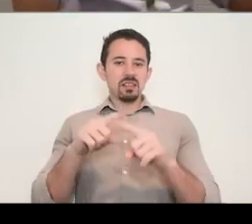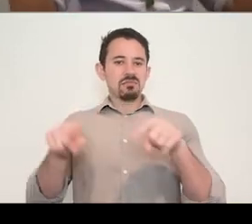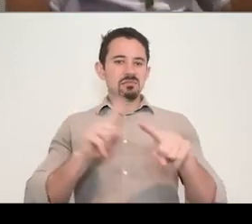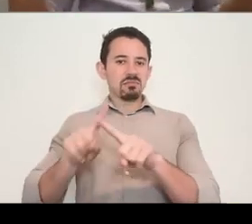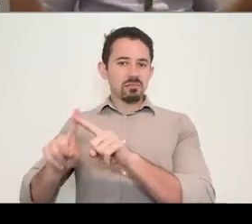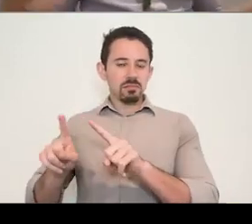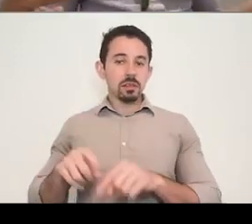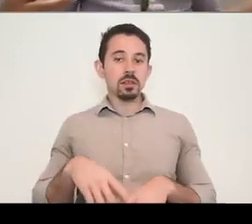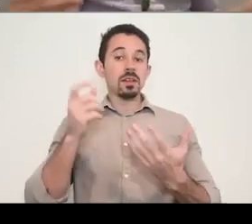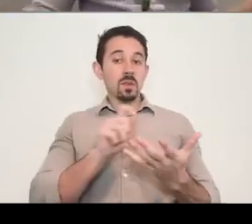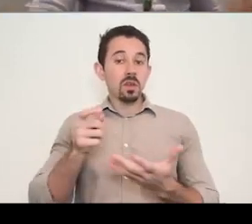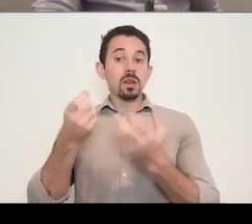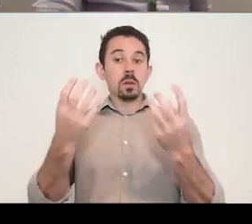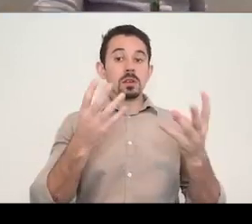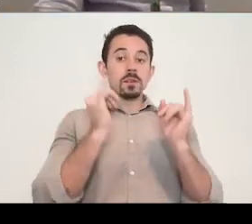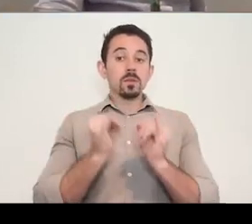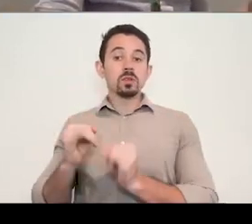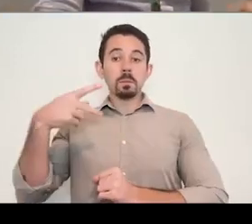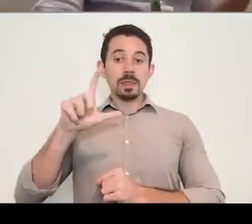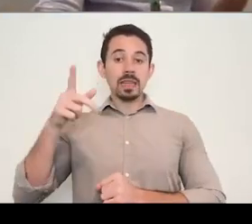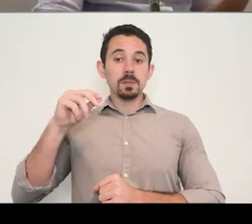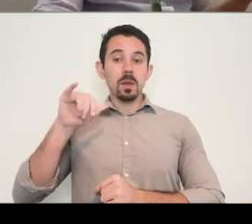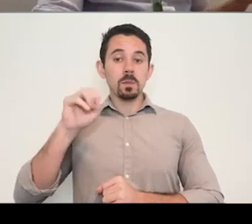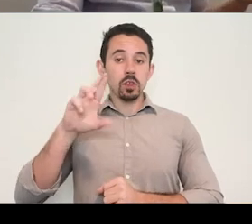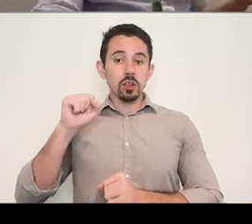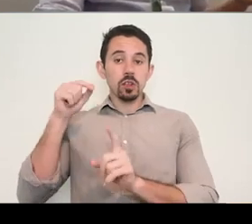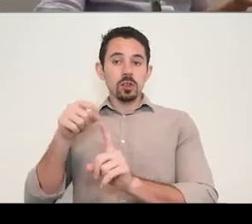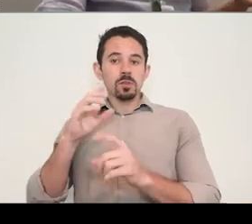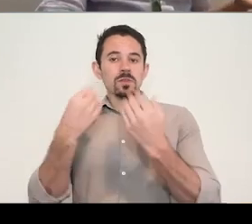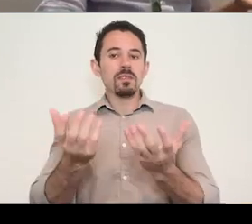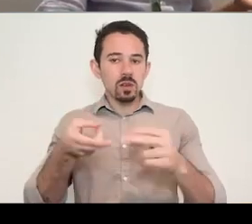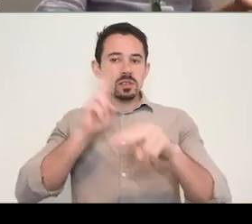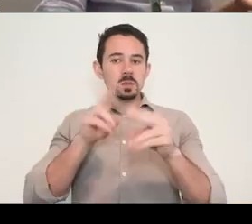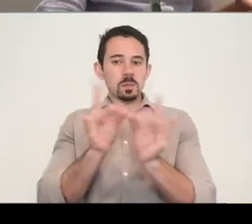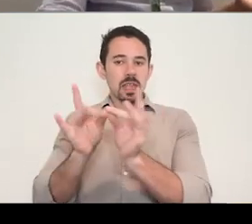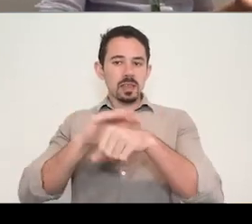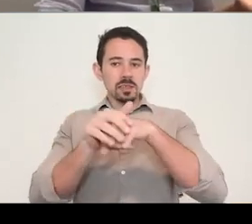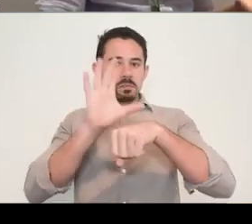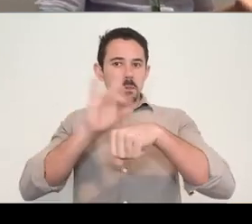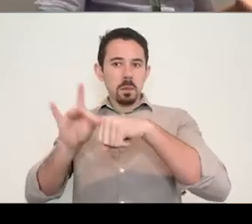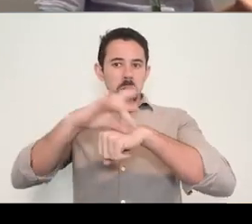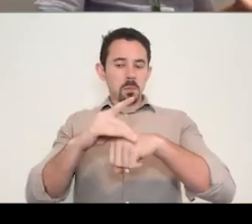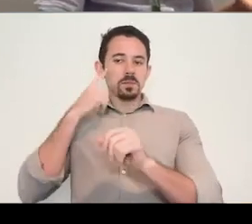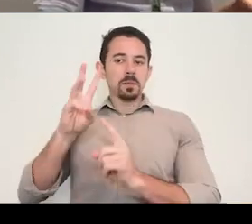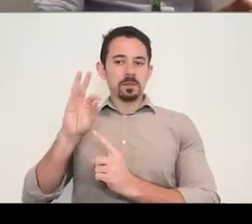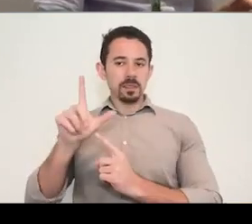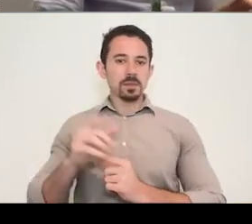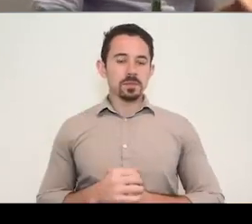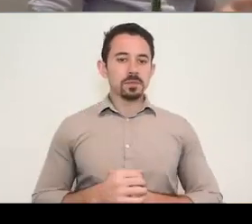multiple individual polymers produced, providing increased binding sites for WFL.